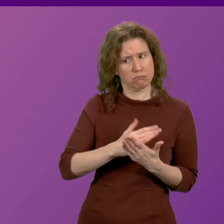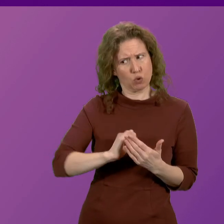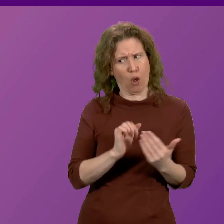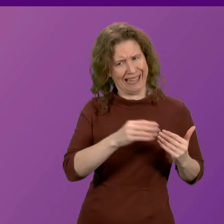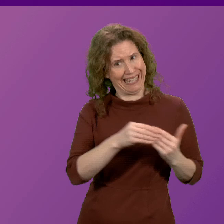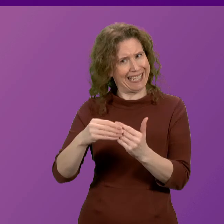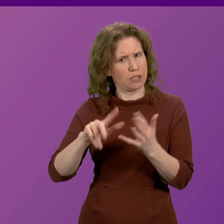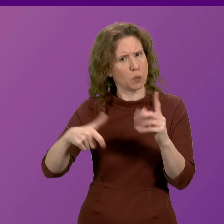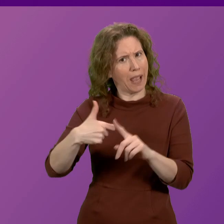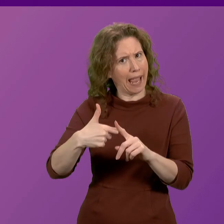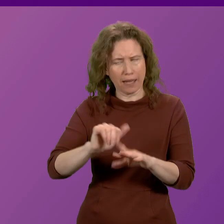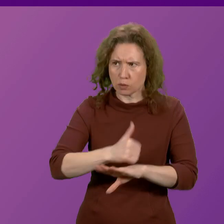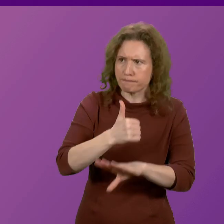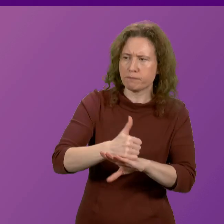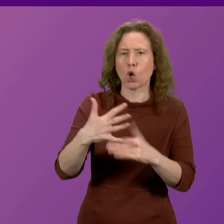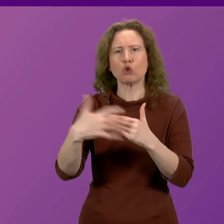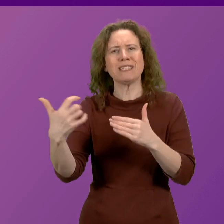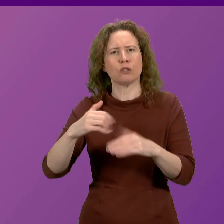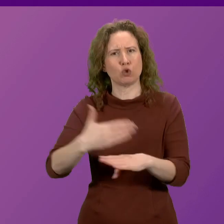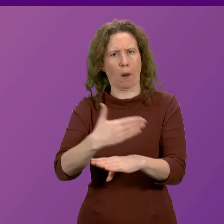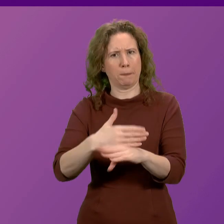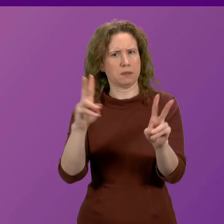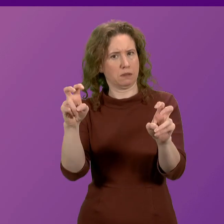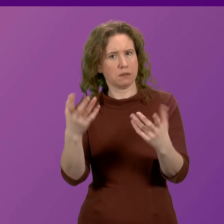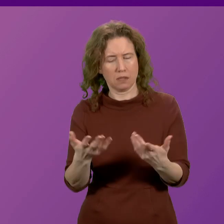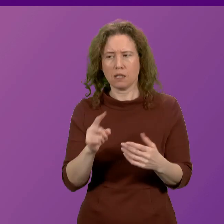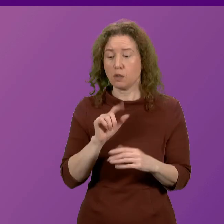in the creation of green jobs. Given that the establishment of Scotland’s